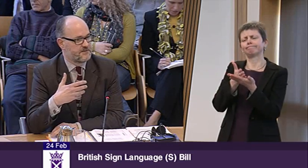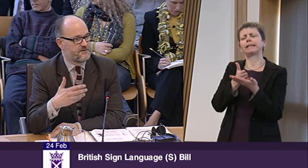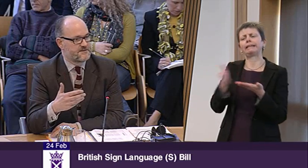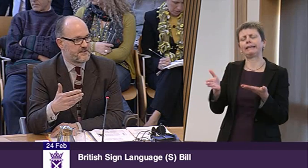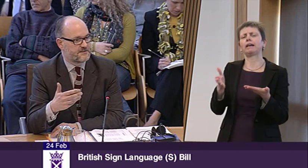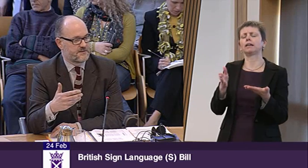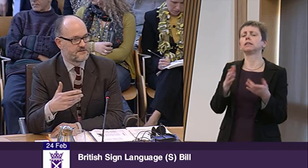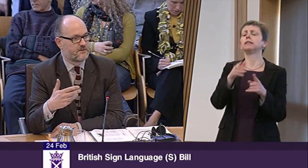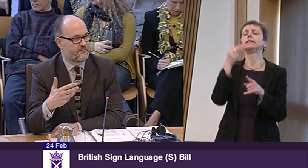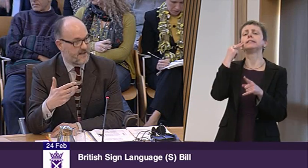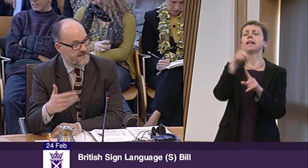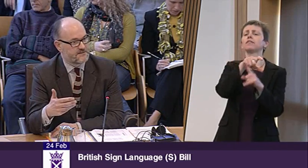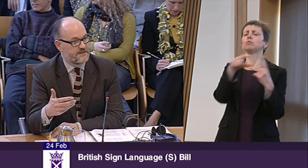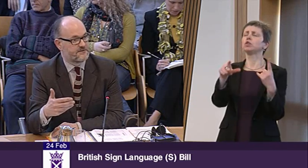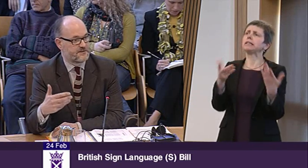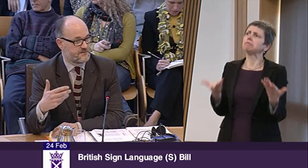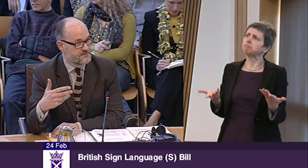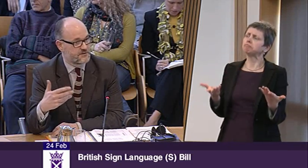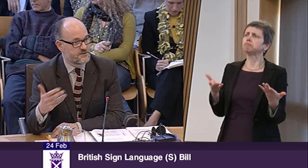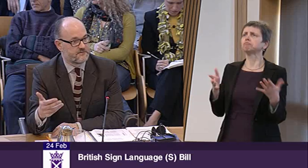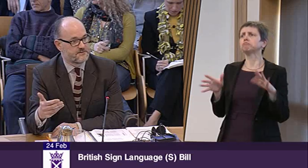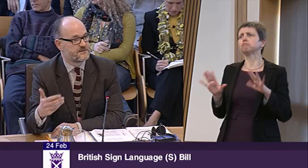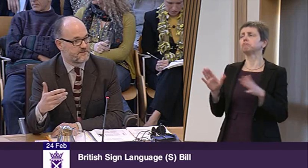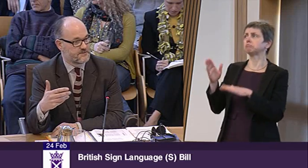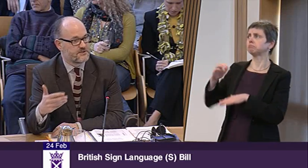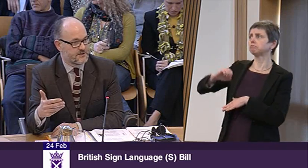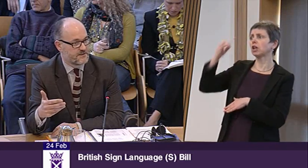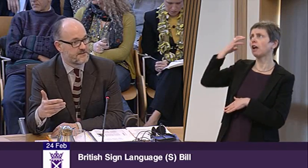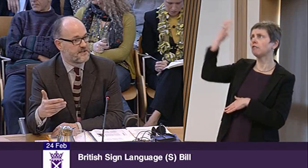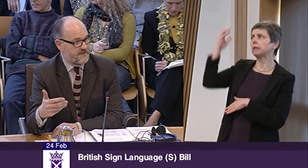community is fairly relaxed about the Scottish Government’s position that the responsibility